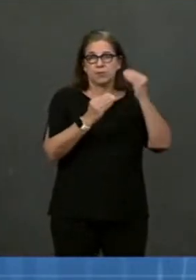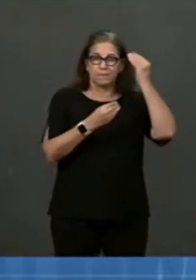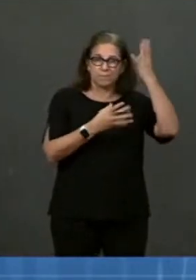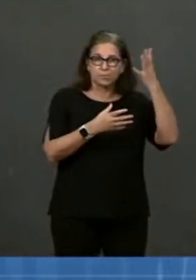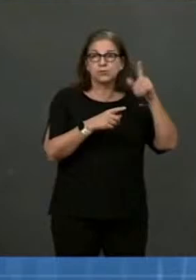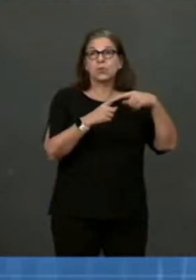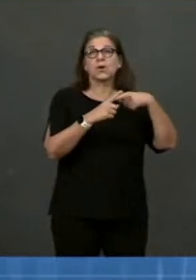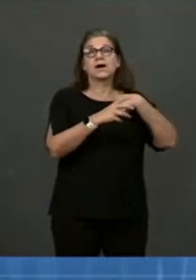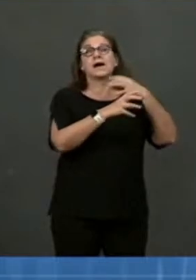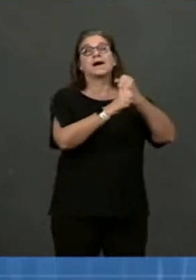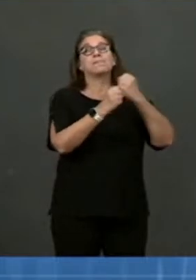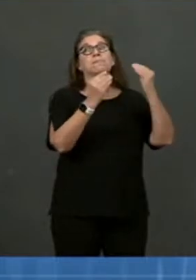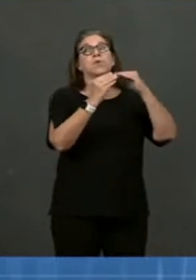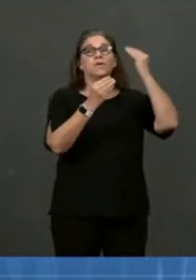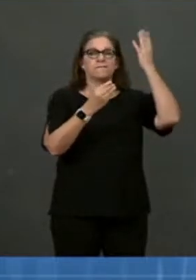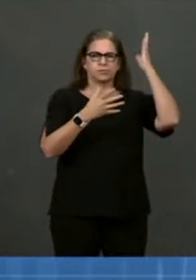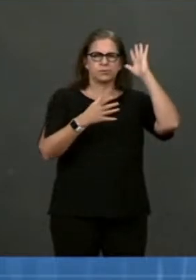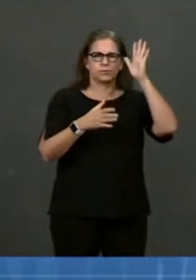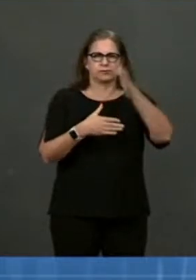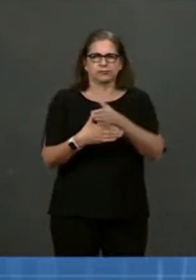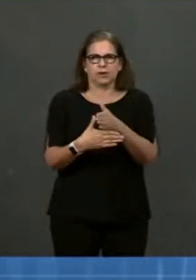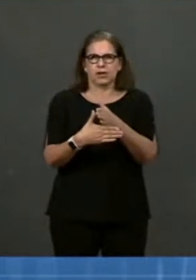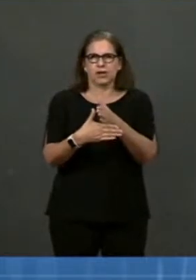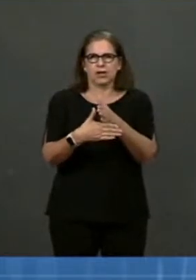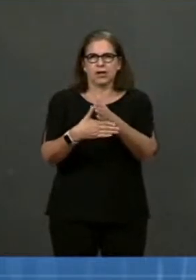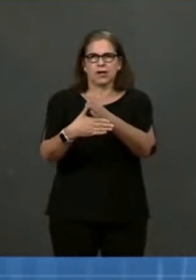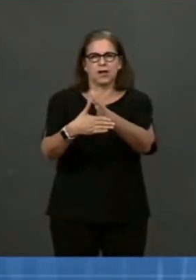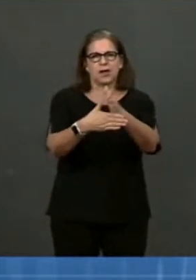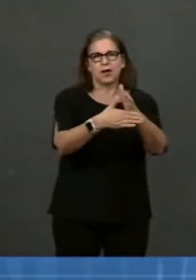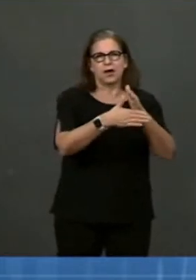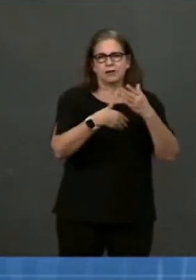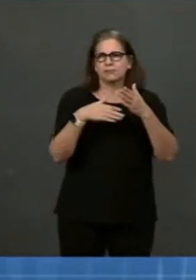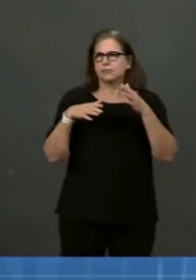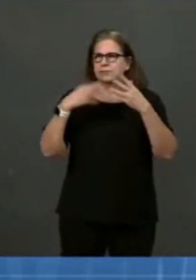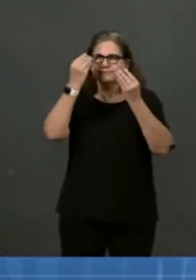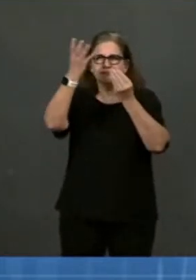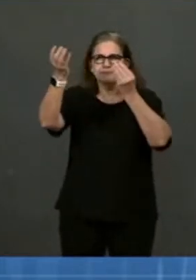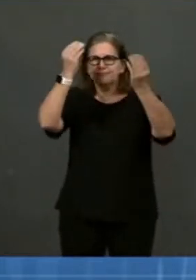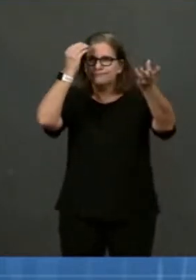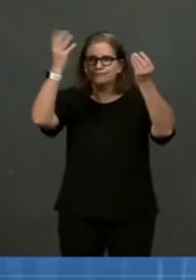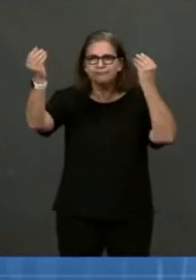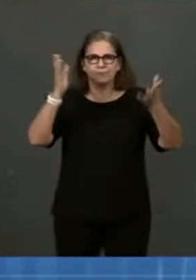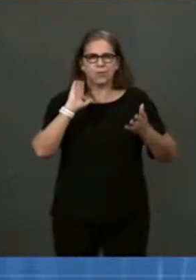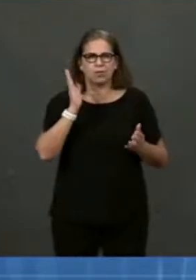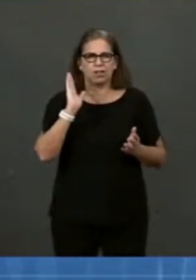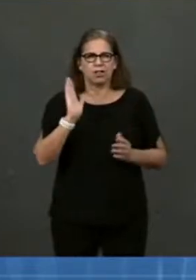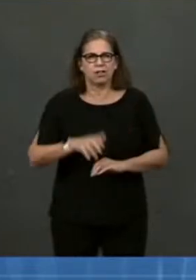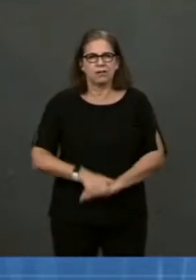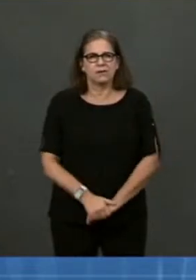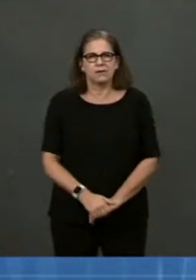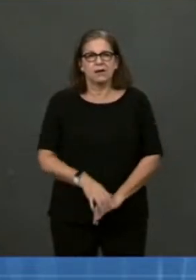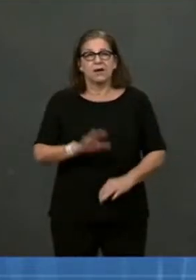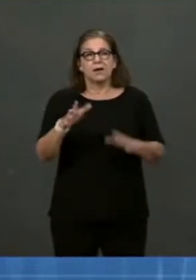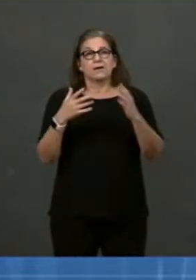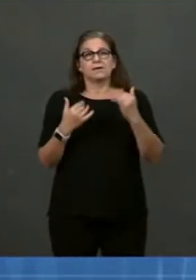GROUPS AND WE WILL UPDATE OUR RECOMMENDATIONS AS SOON AS WE HAVE RE DATAFOR